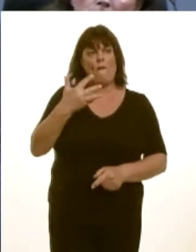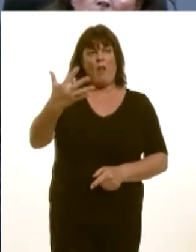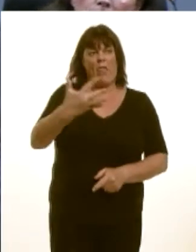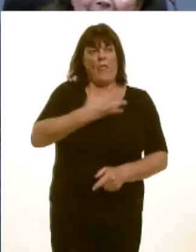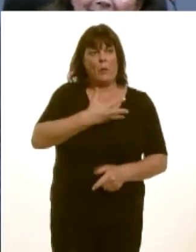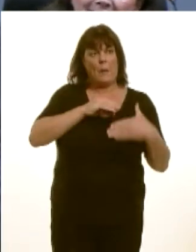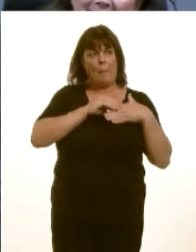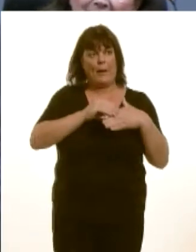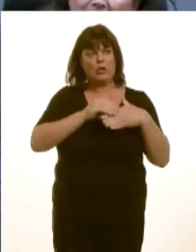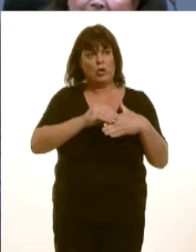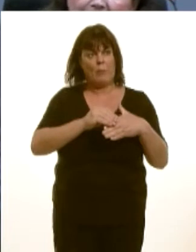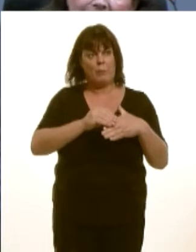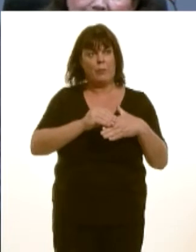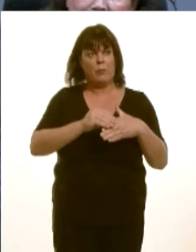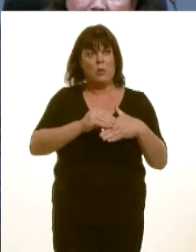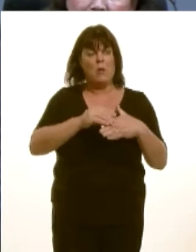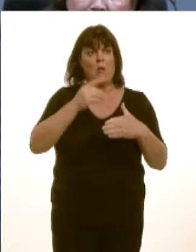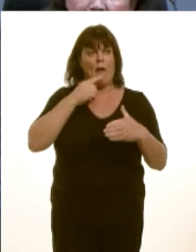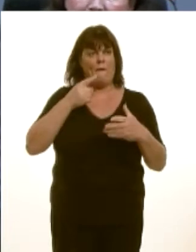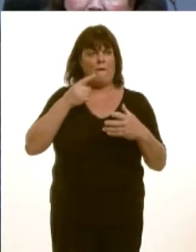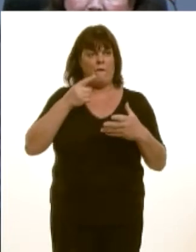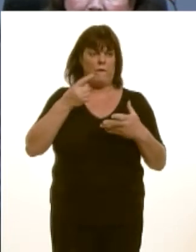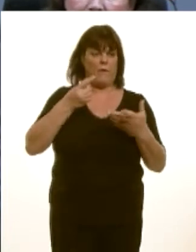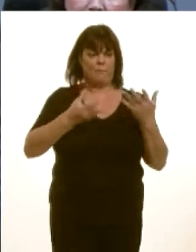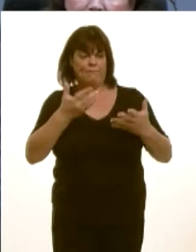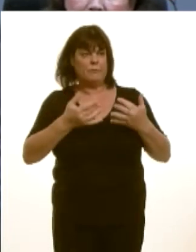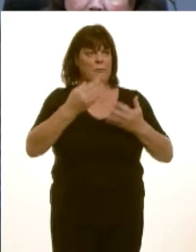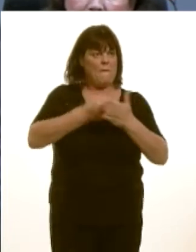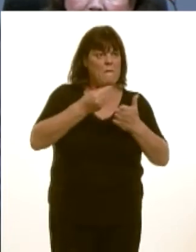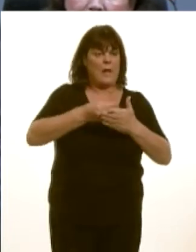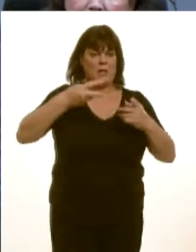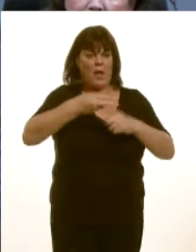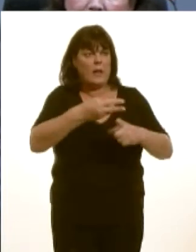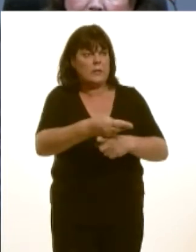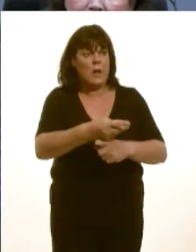These are in-year cuts that your Government has made to the current programme, totalling